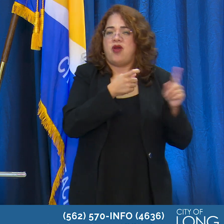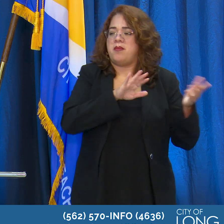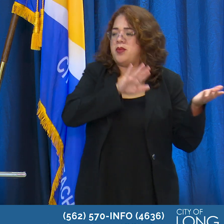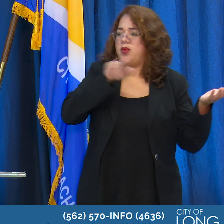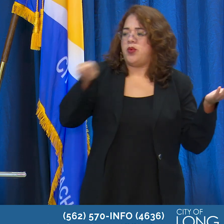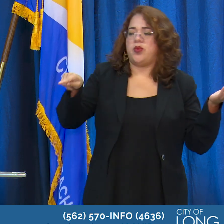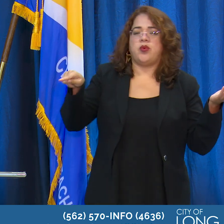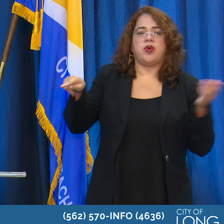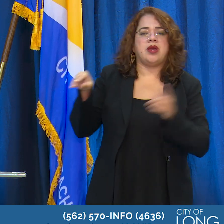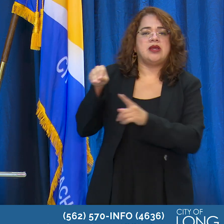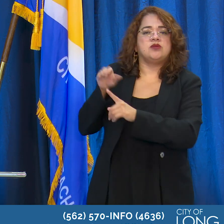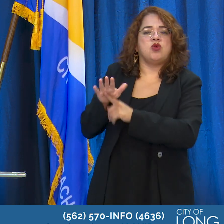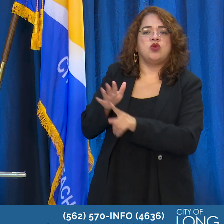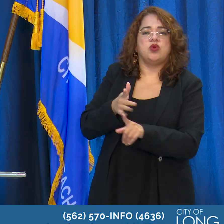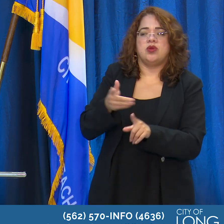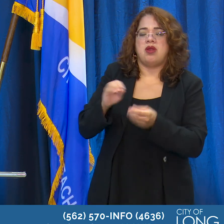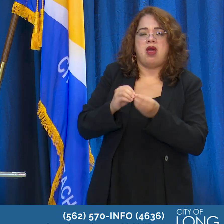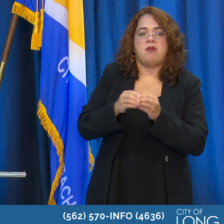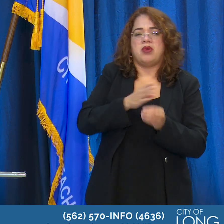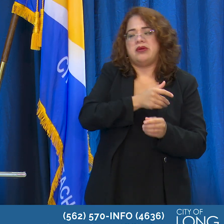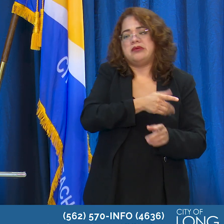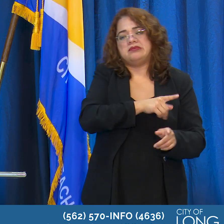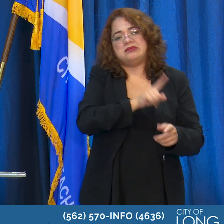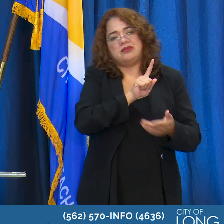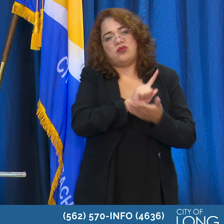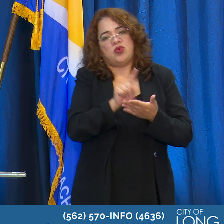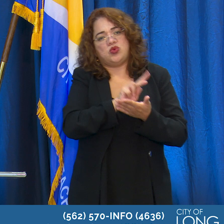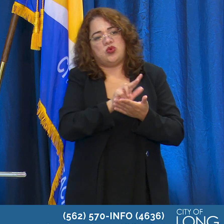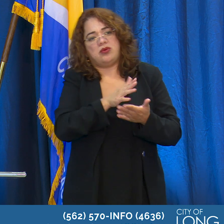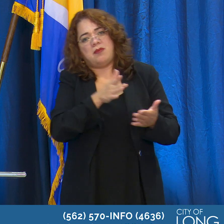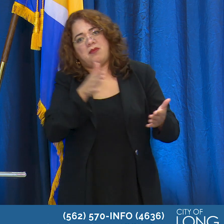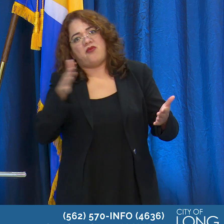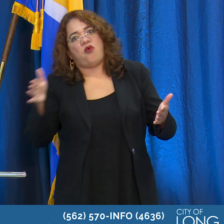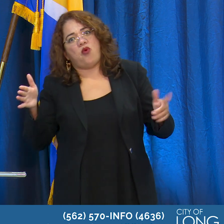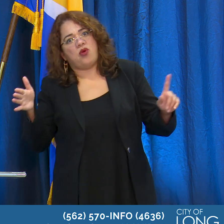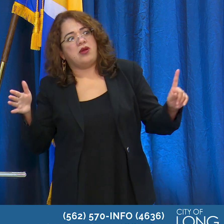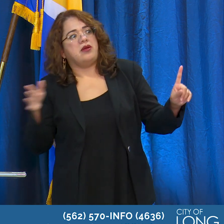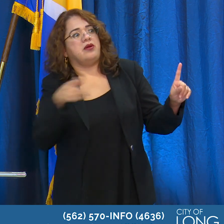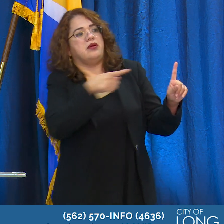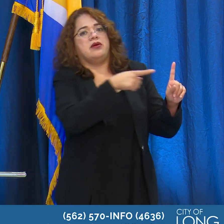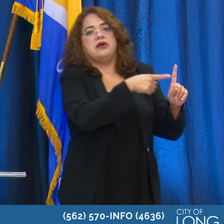cases but more a reflection of cases from a couple of weeks ago. All right, thank you.